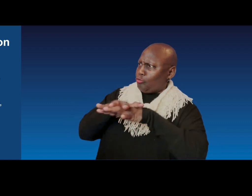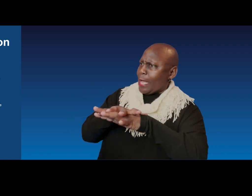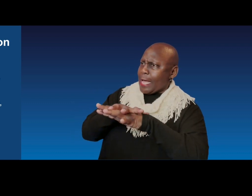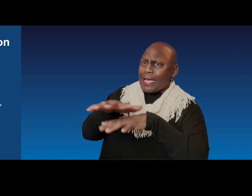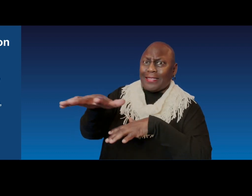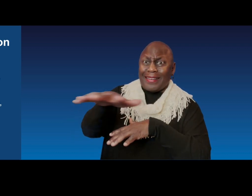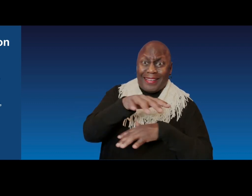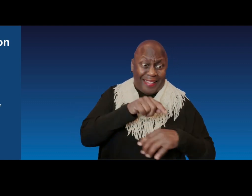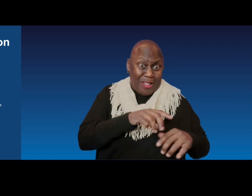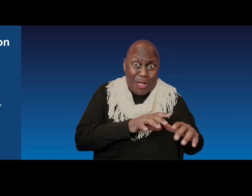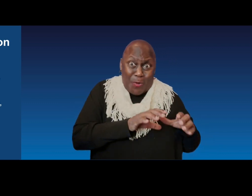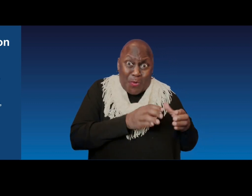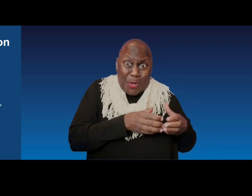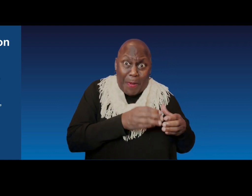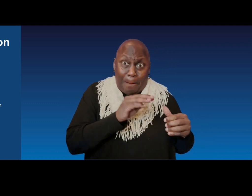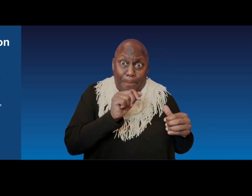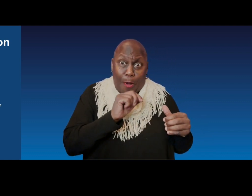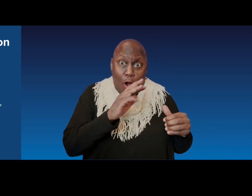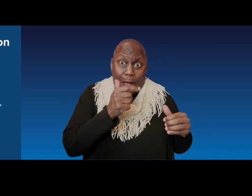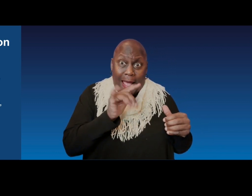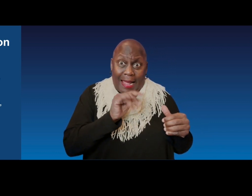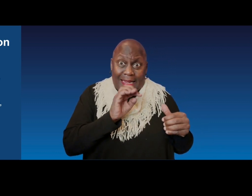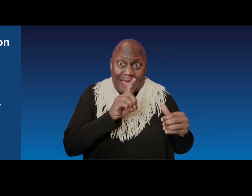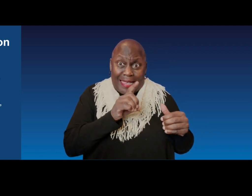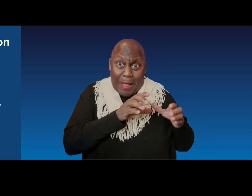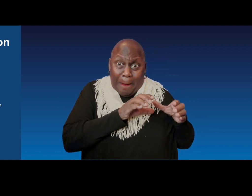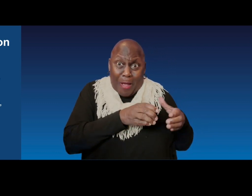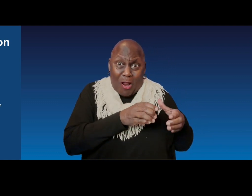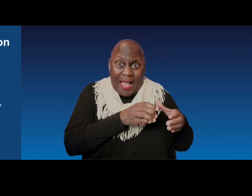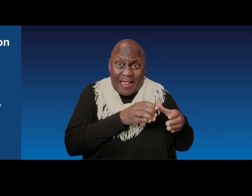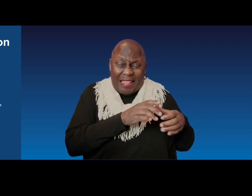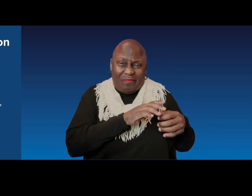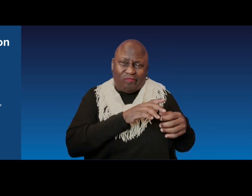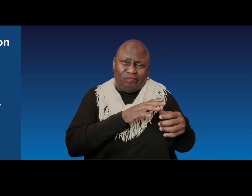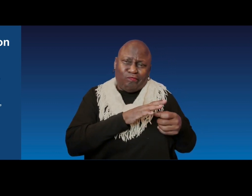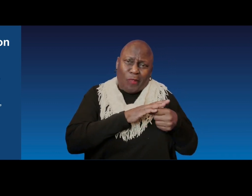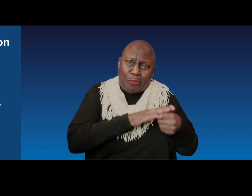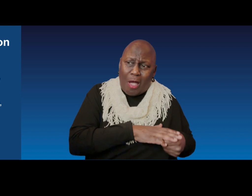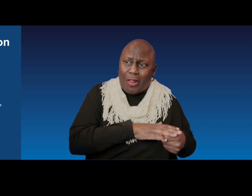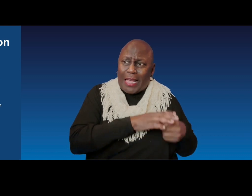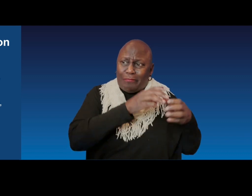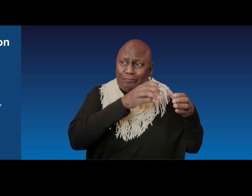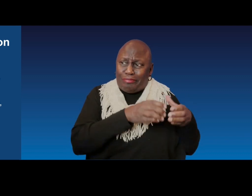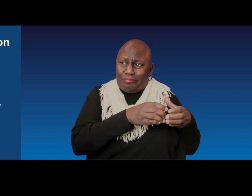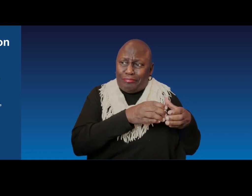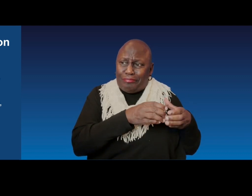or integration of marginalized individuals or oppressed groups